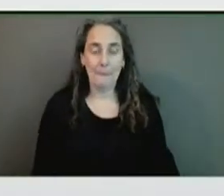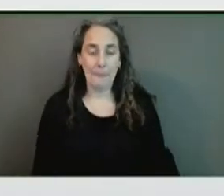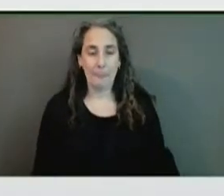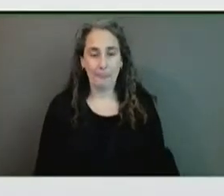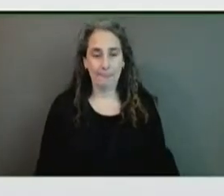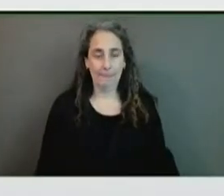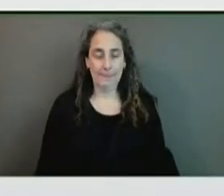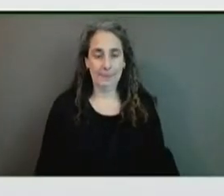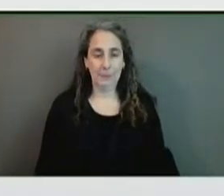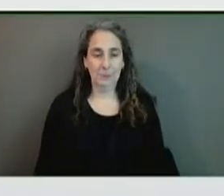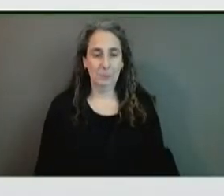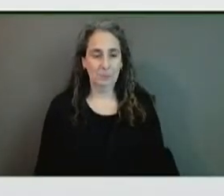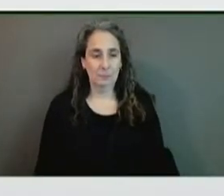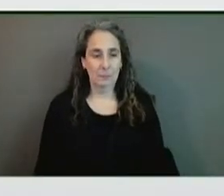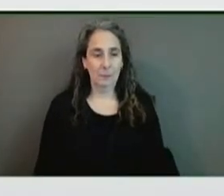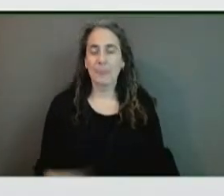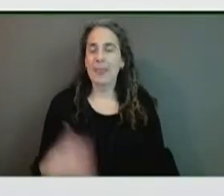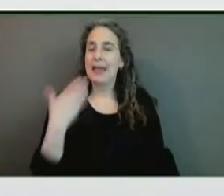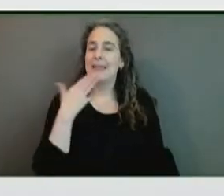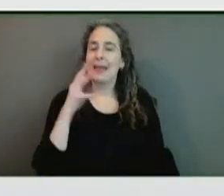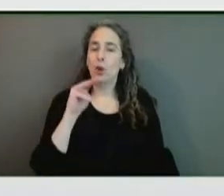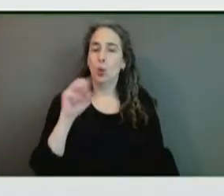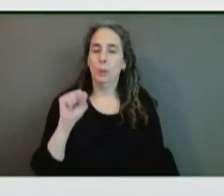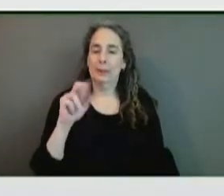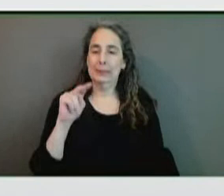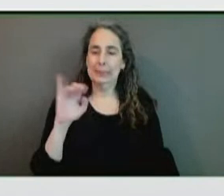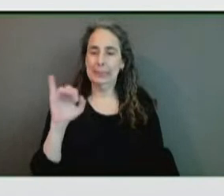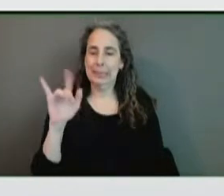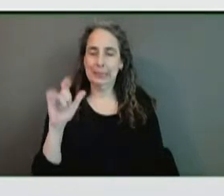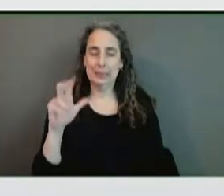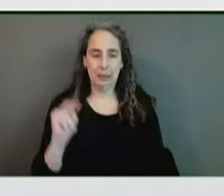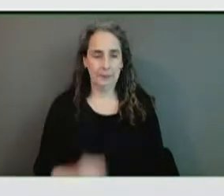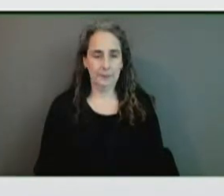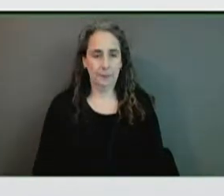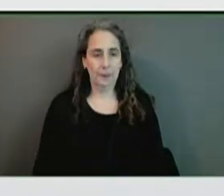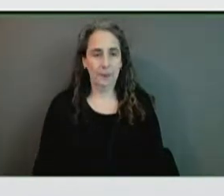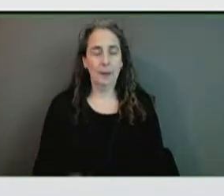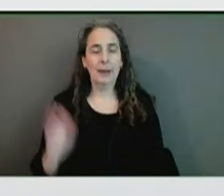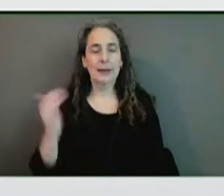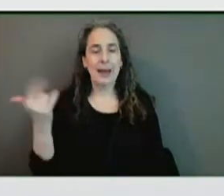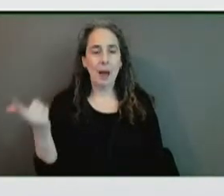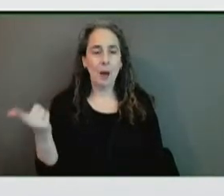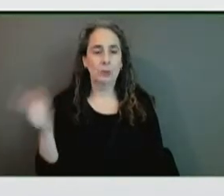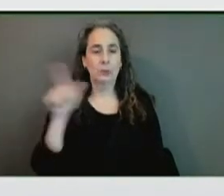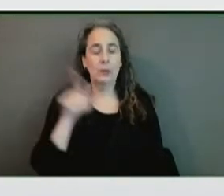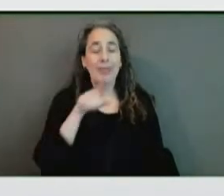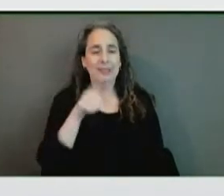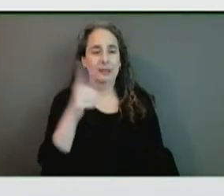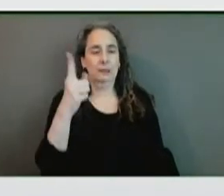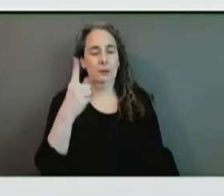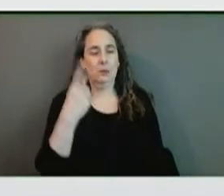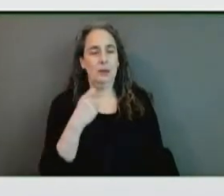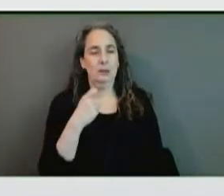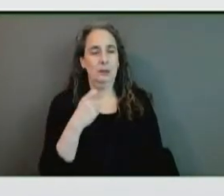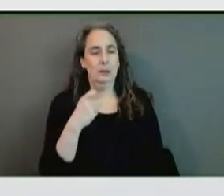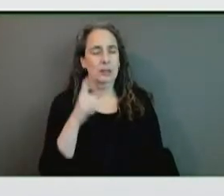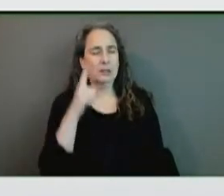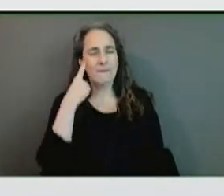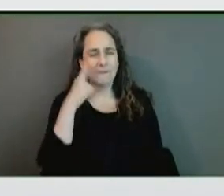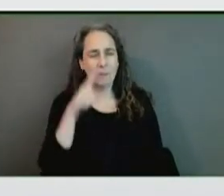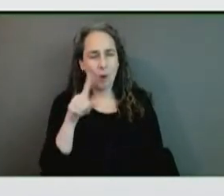you are looking for a job. Thank